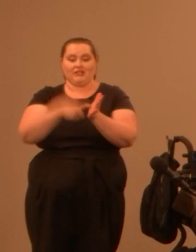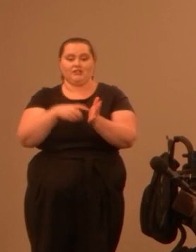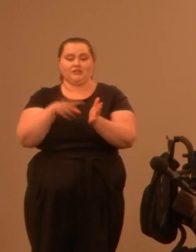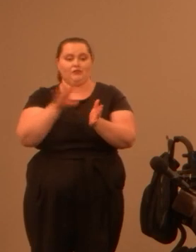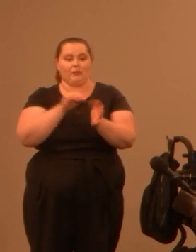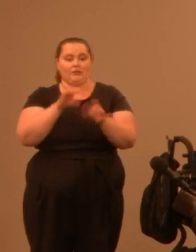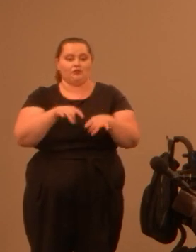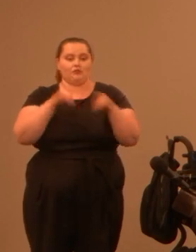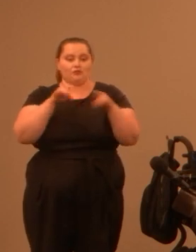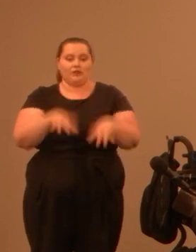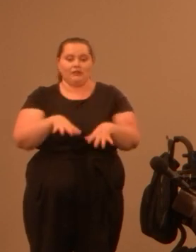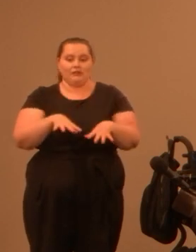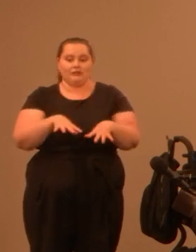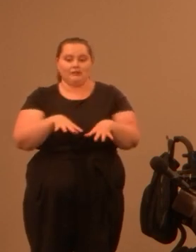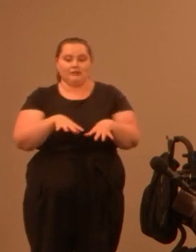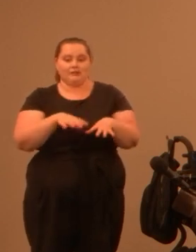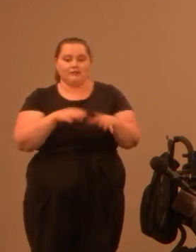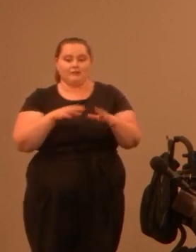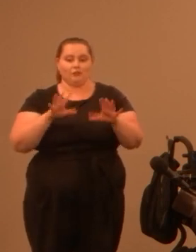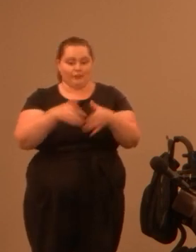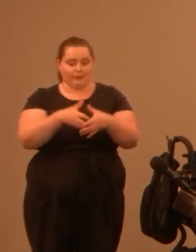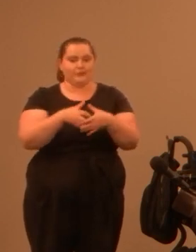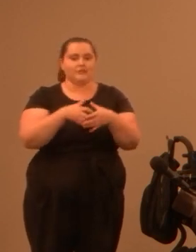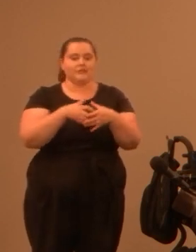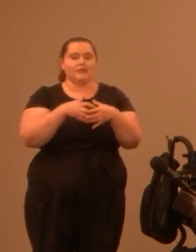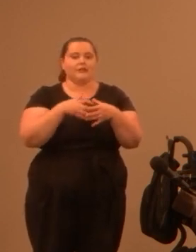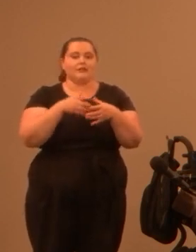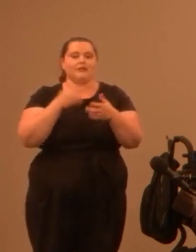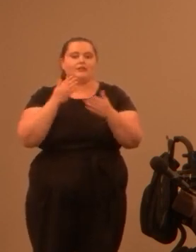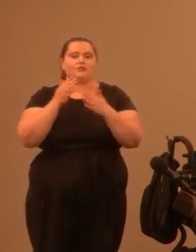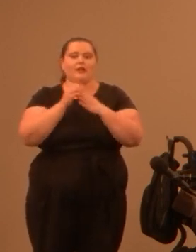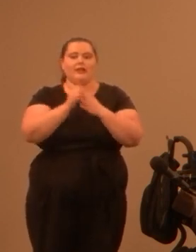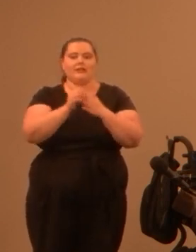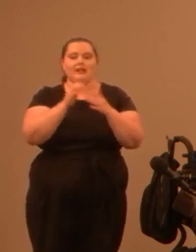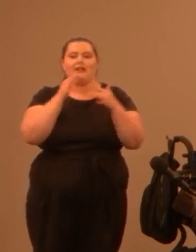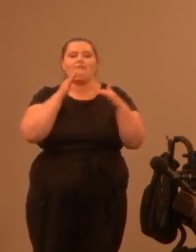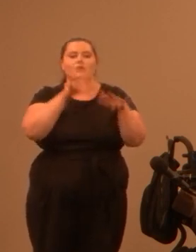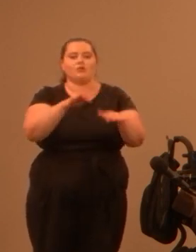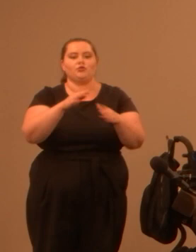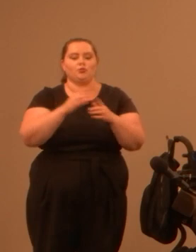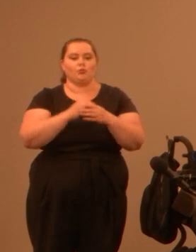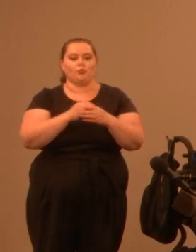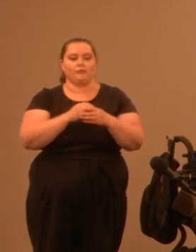Information Association attests to her influential presence. Dr Conway